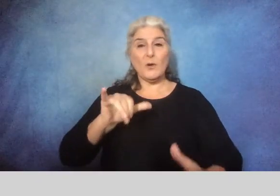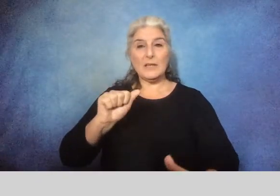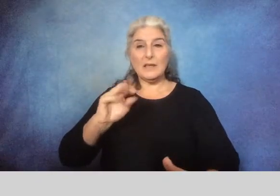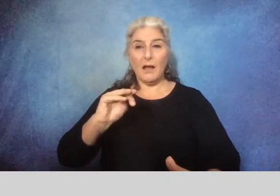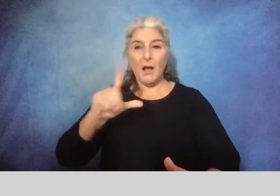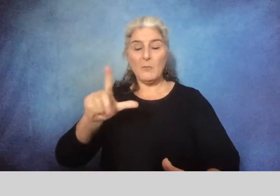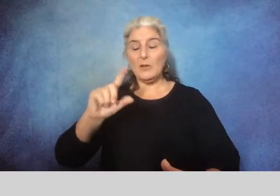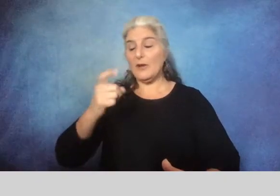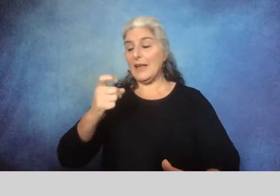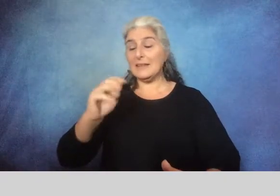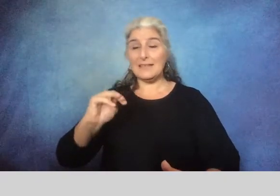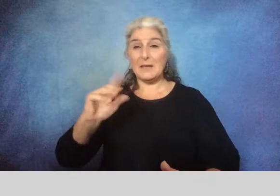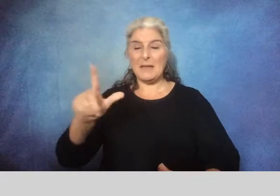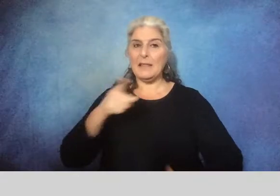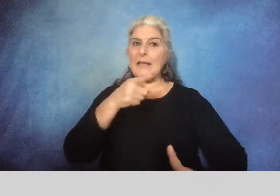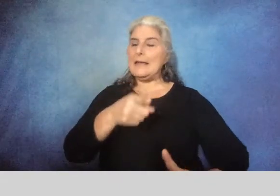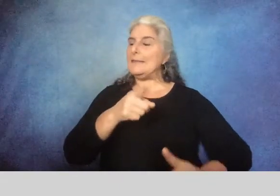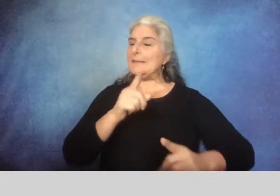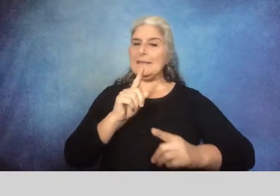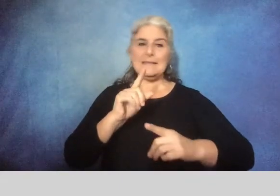this print output will not produce any output.